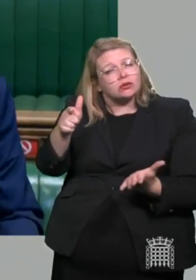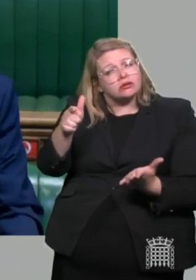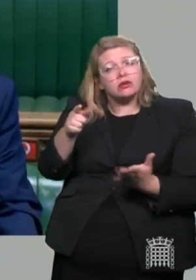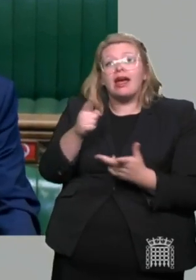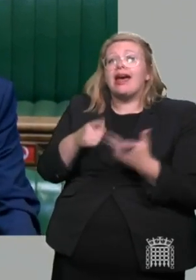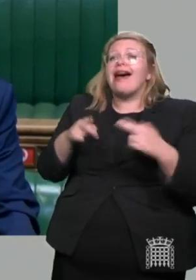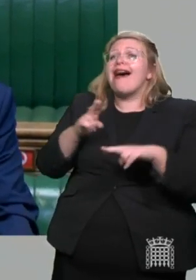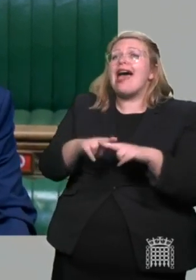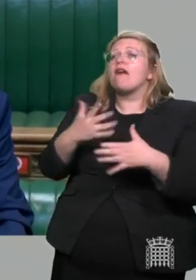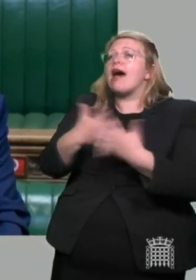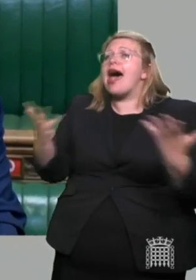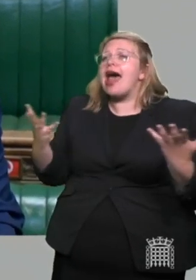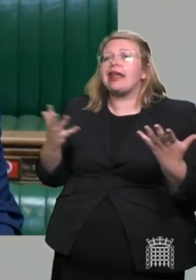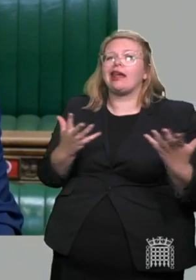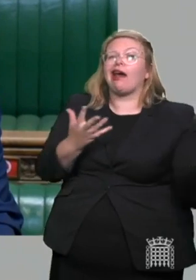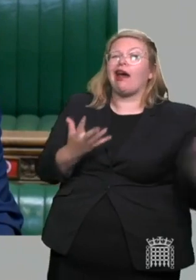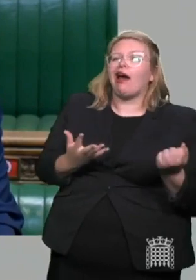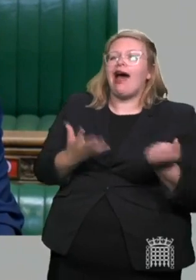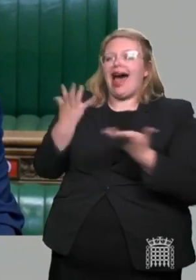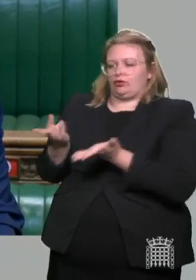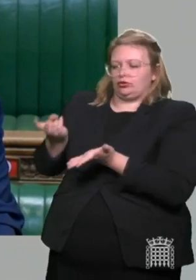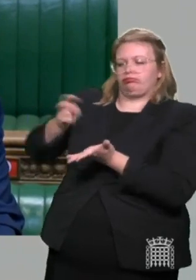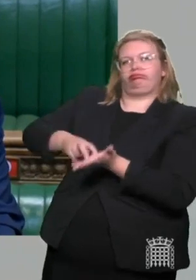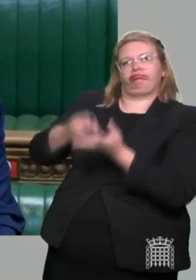that relate to his political activities, including loans or credit arrangements,